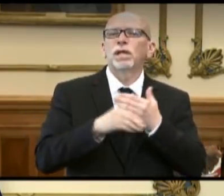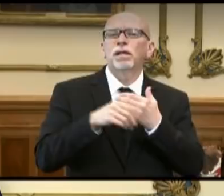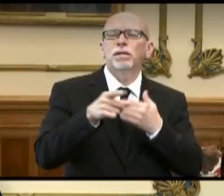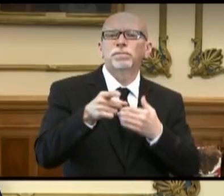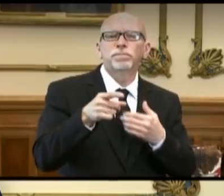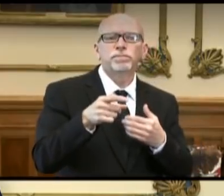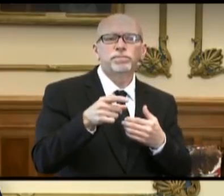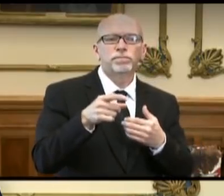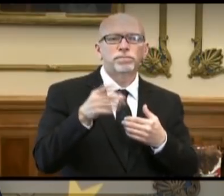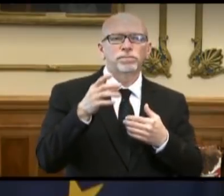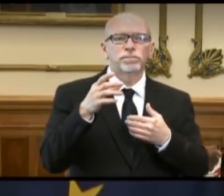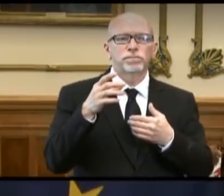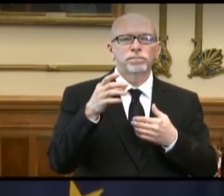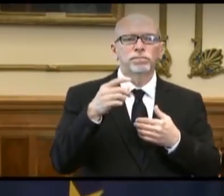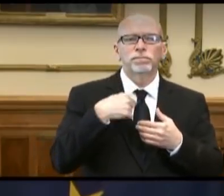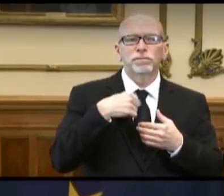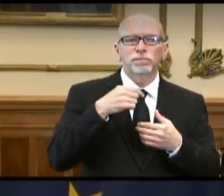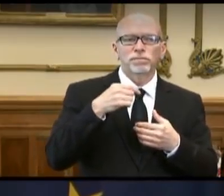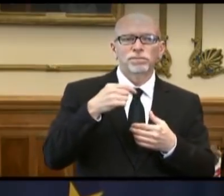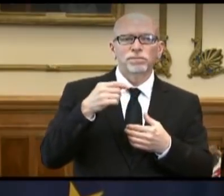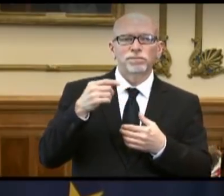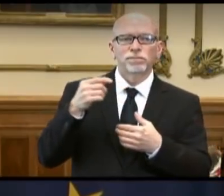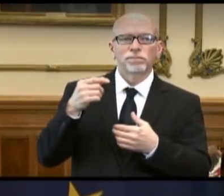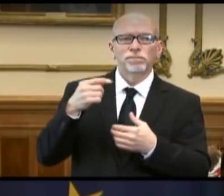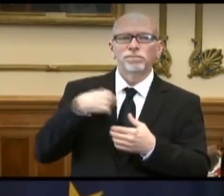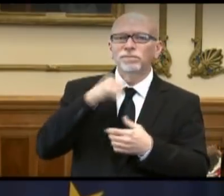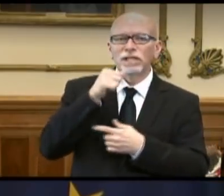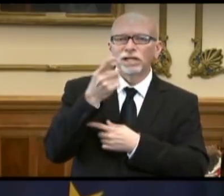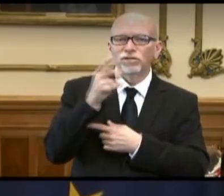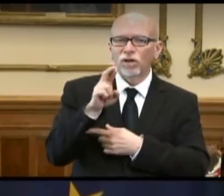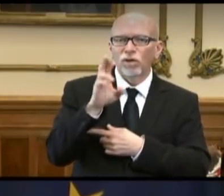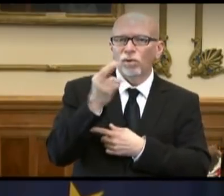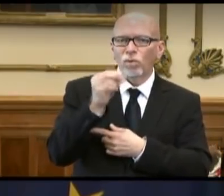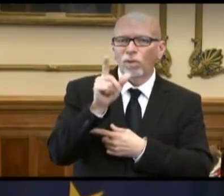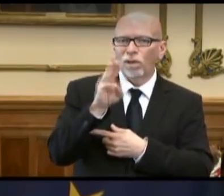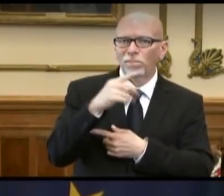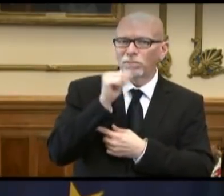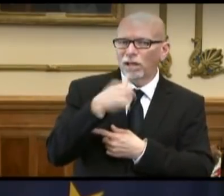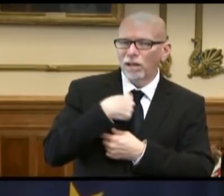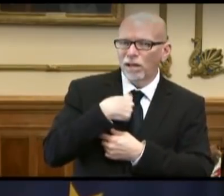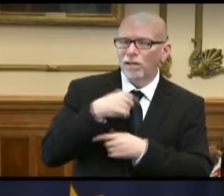HOPEFULLY, THAT IS STARTING TO LOOK BETTER.